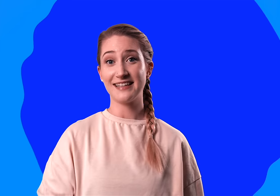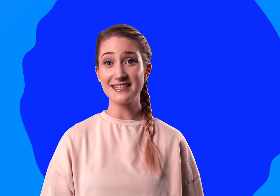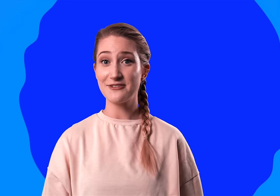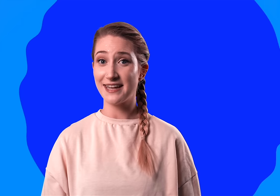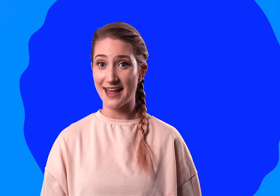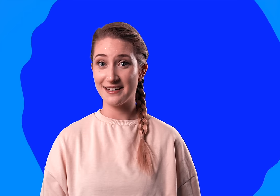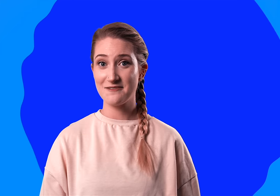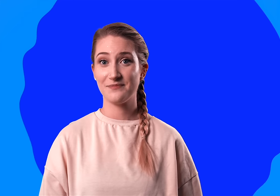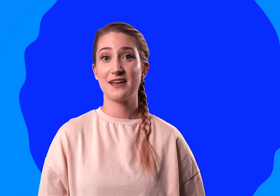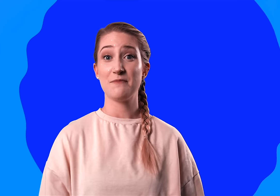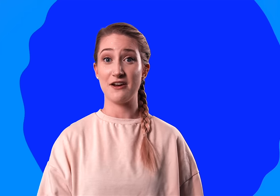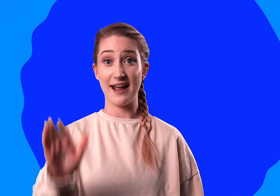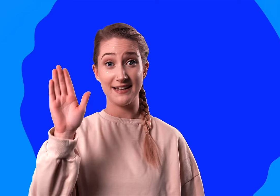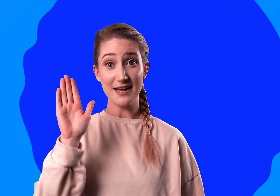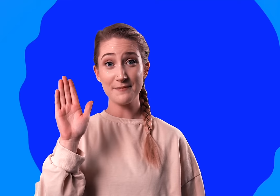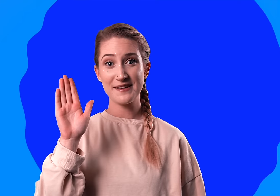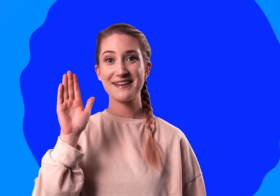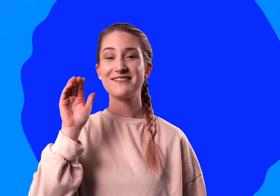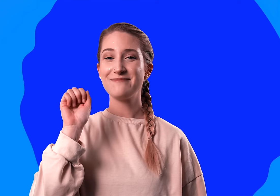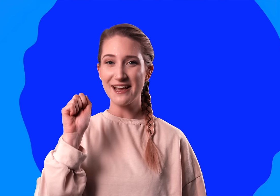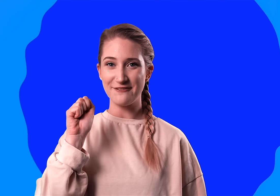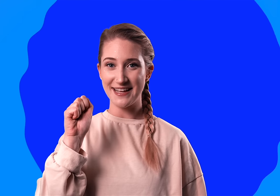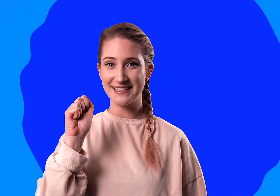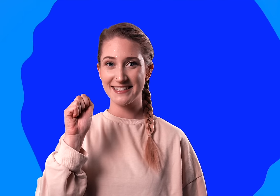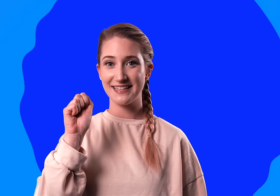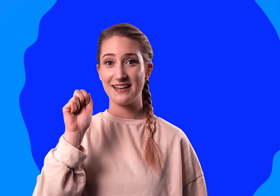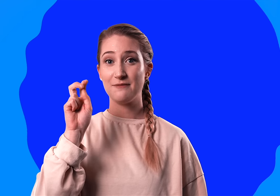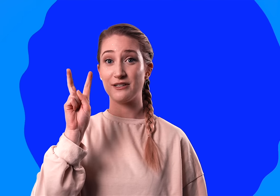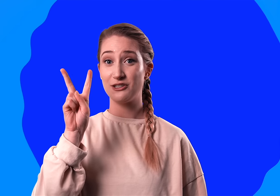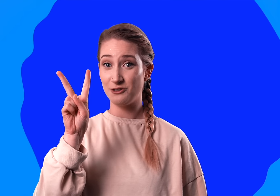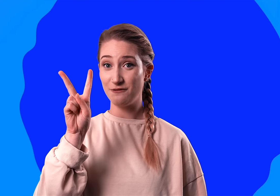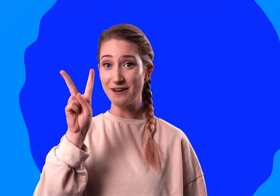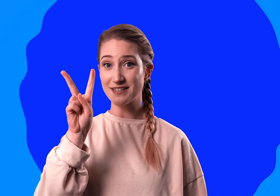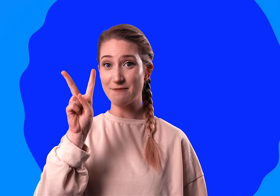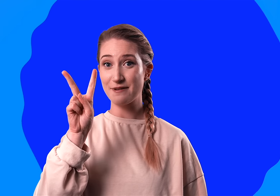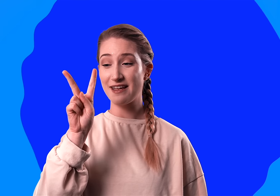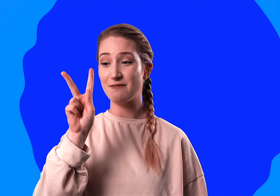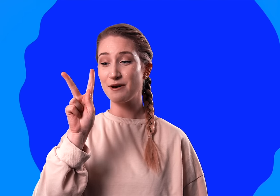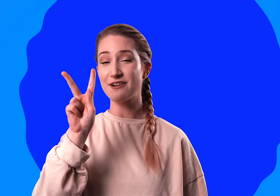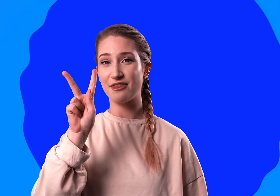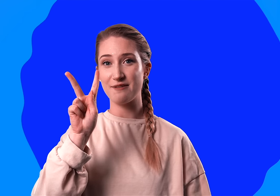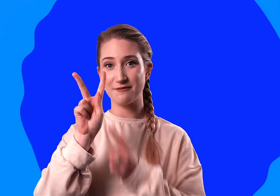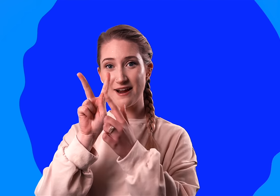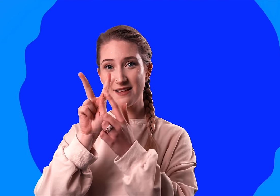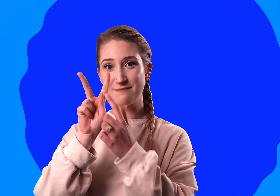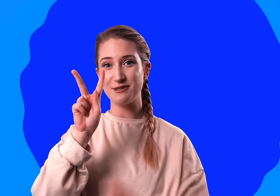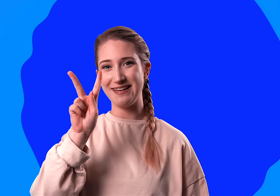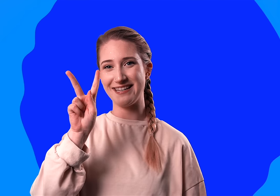Let's do it again. Put your hand up, make a fist, put two fingers up, and put your thumb right in between.